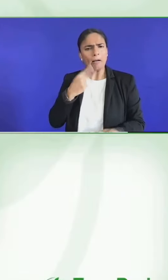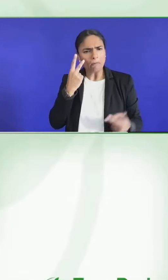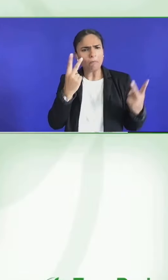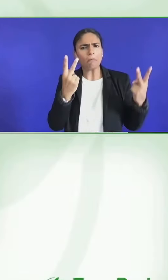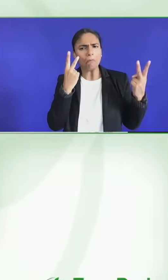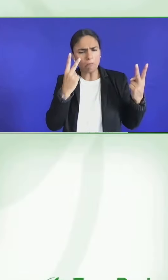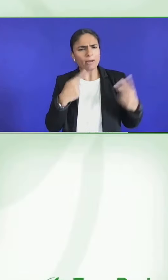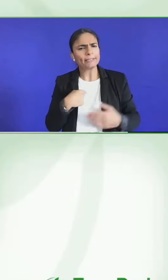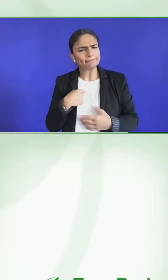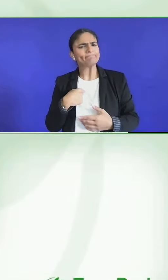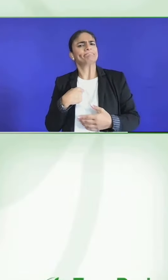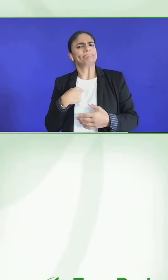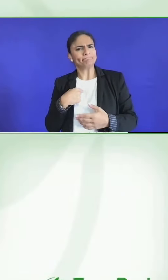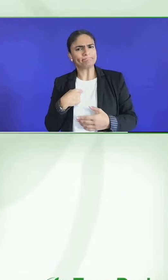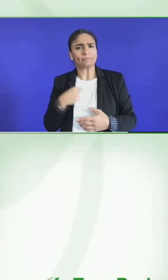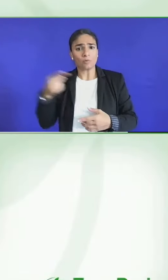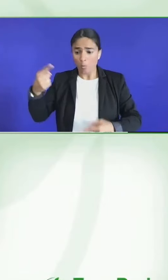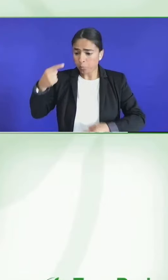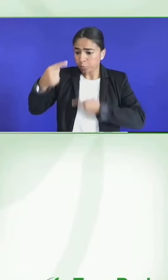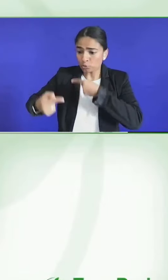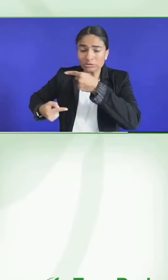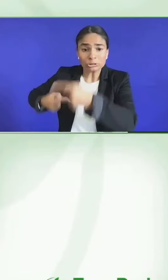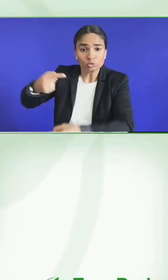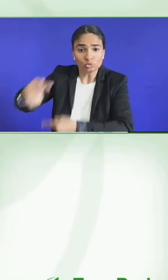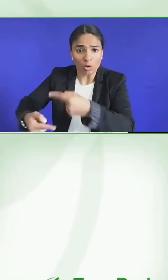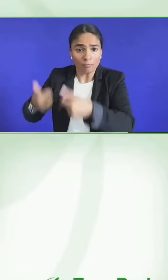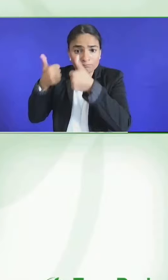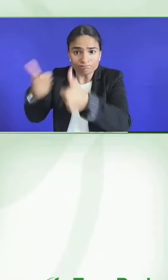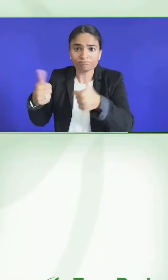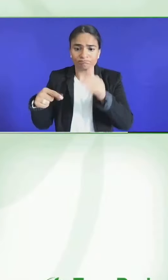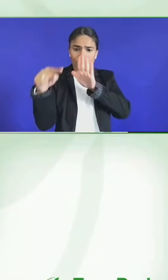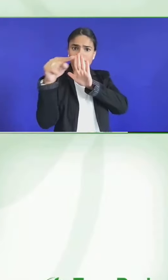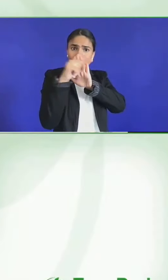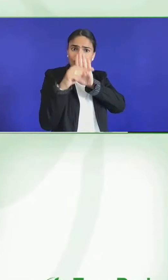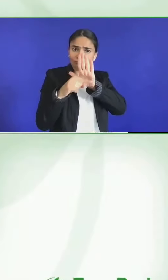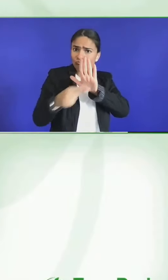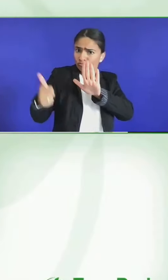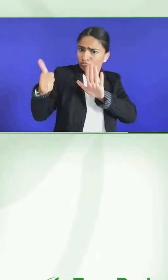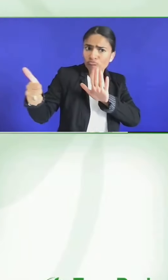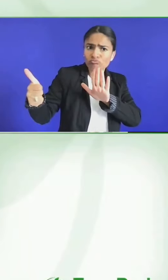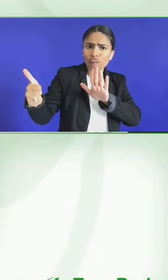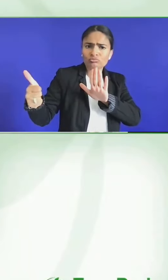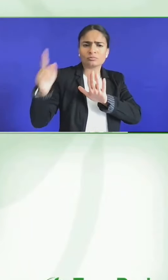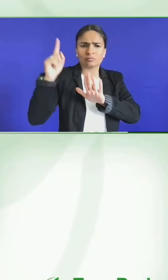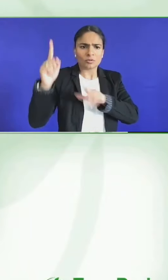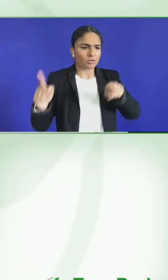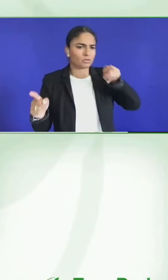government says here is your rucksack that you can have because that is the support you need.